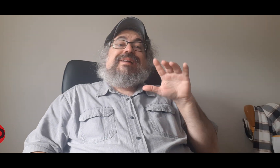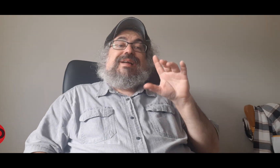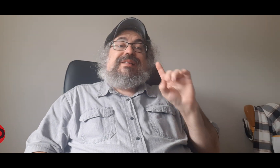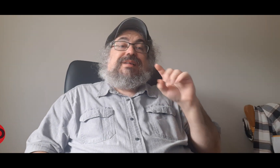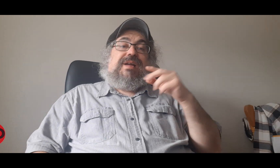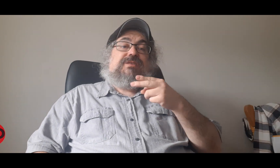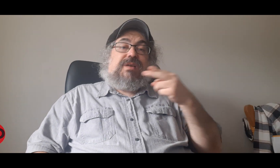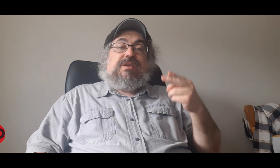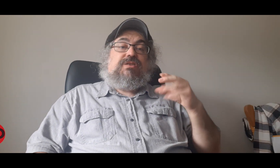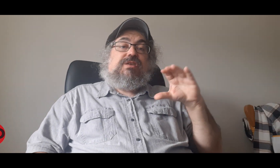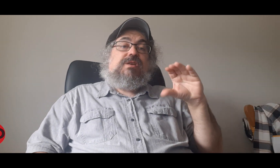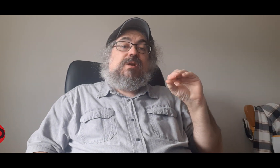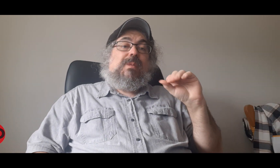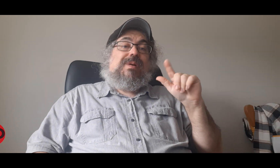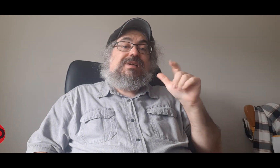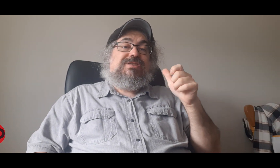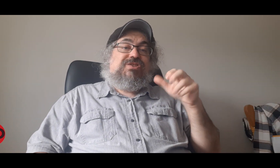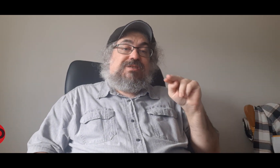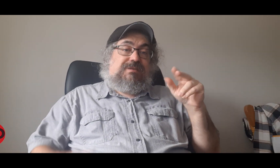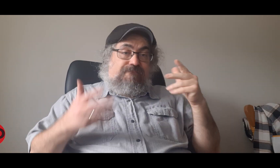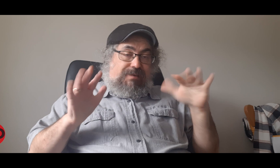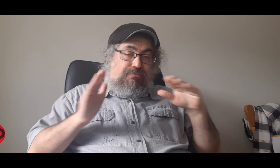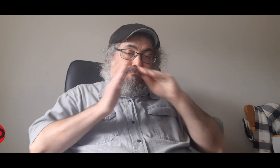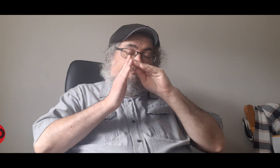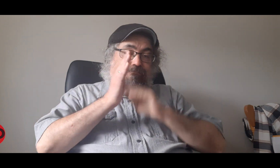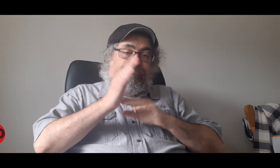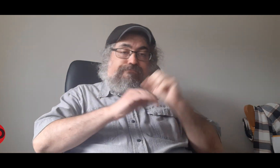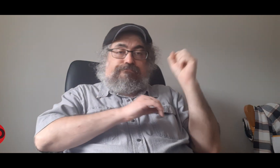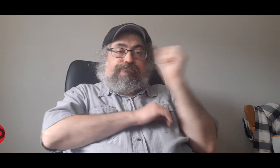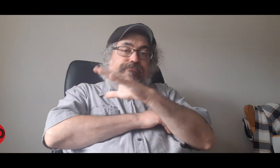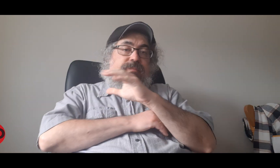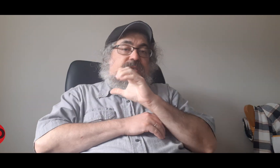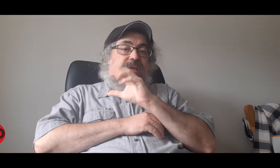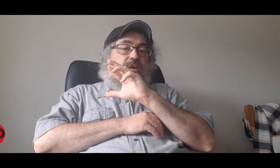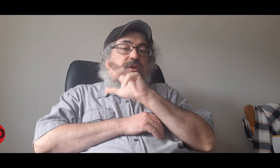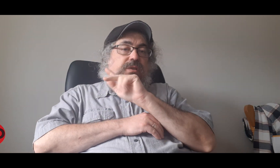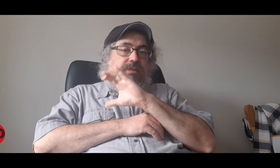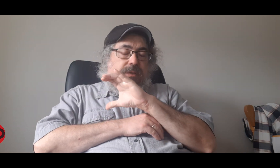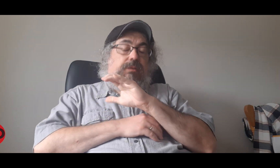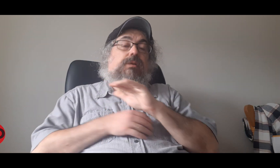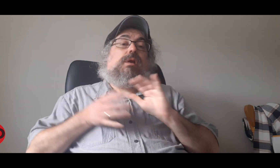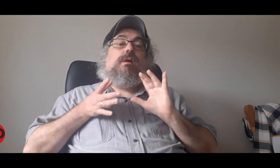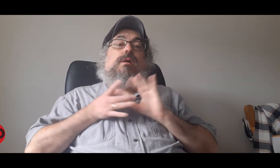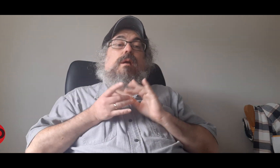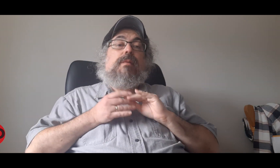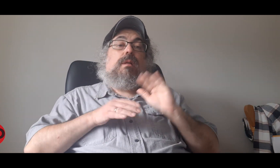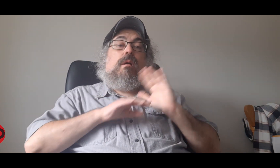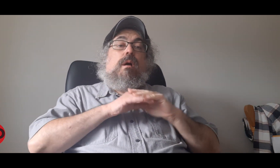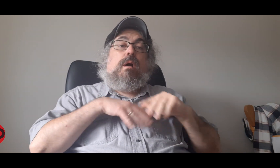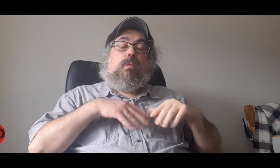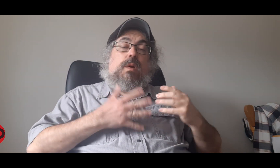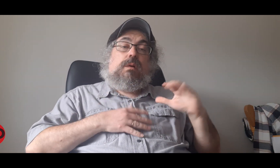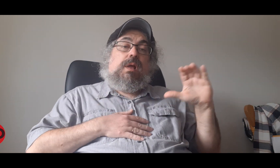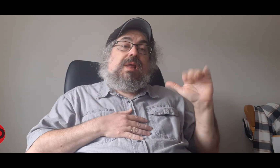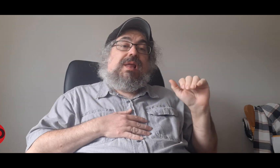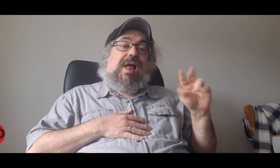DHH Coalition has submitted to CRTC comments regarding CAV's budget